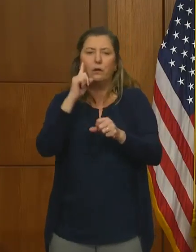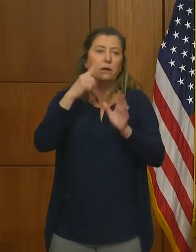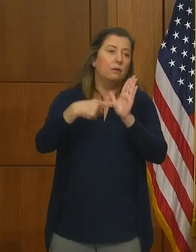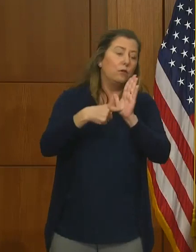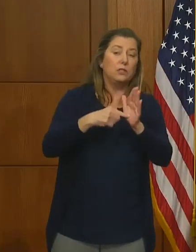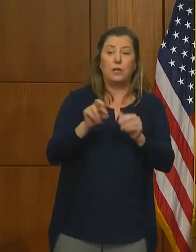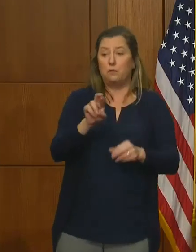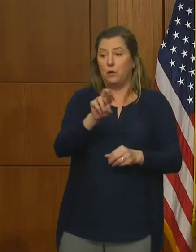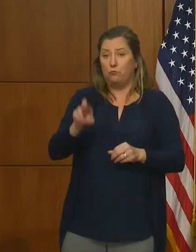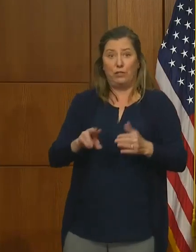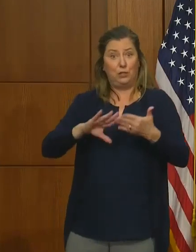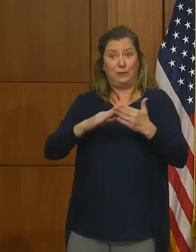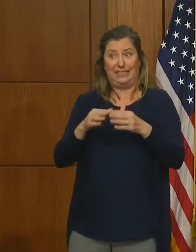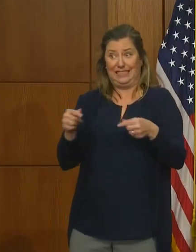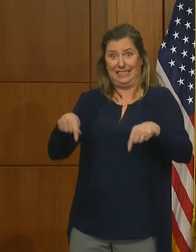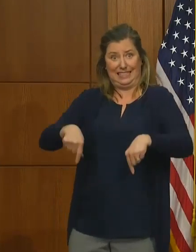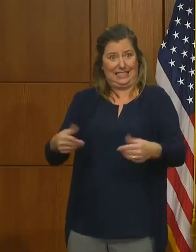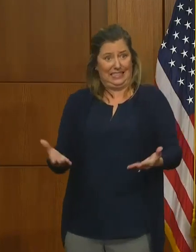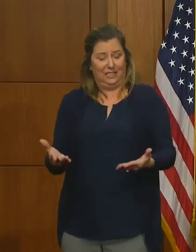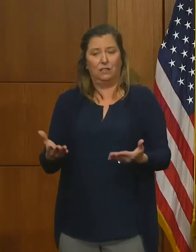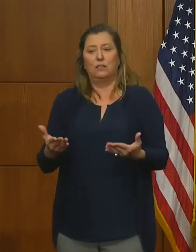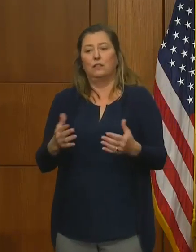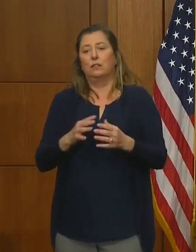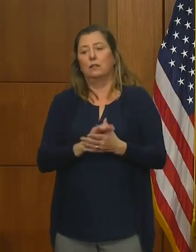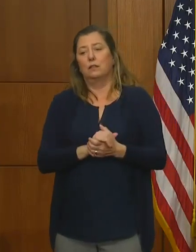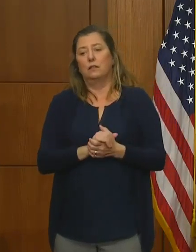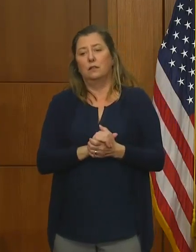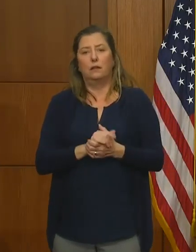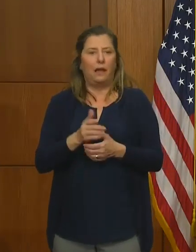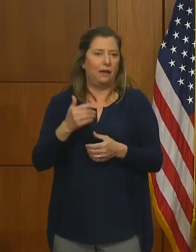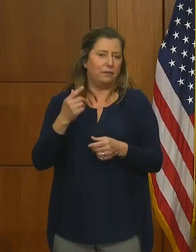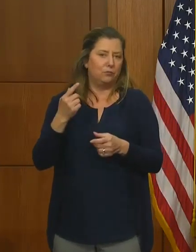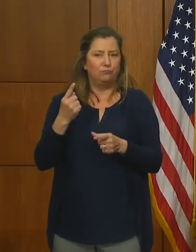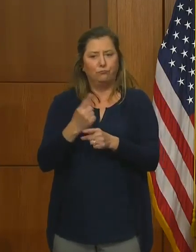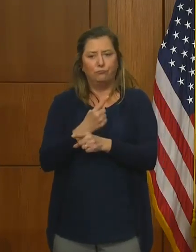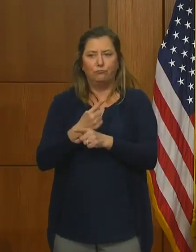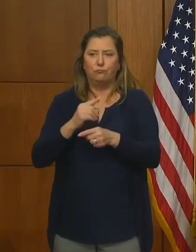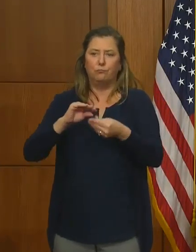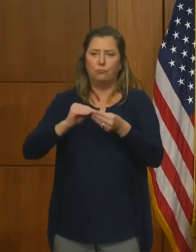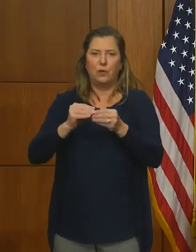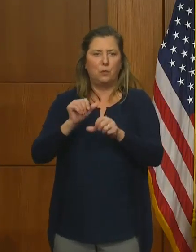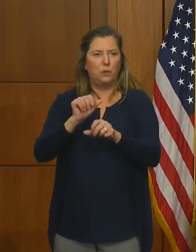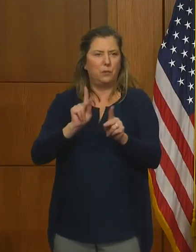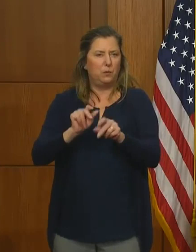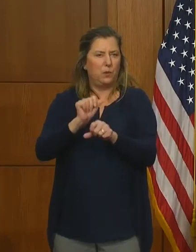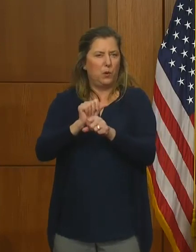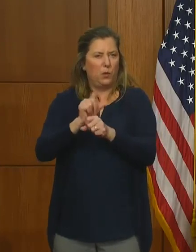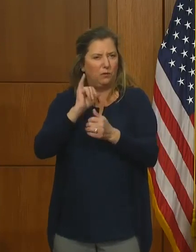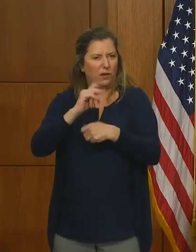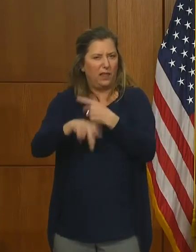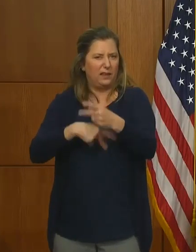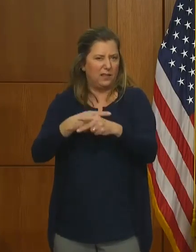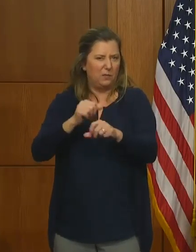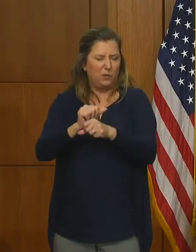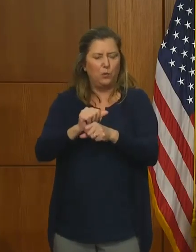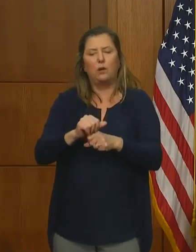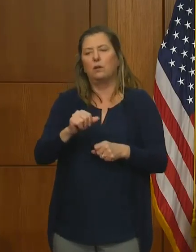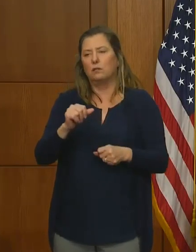THAT WORK- AND SO FOR EXAMPLE IN THE RICHMOND CITY THEY HAD